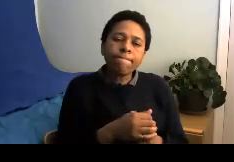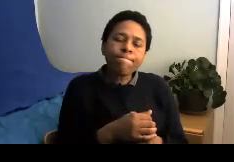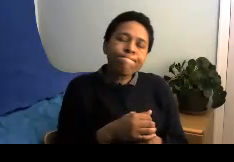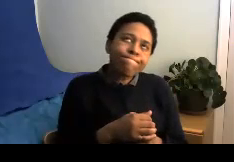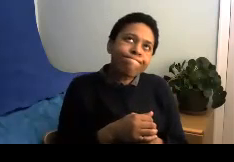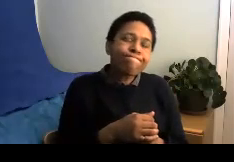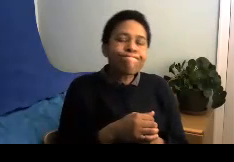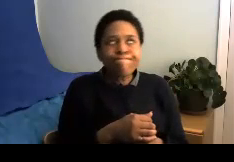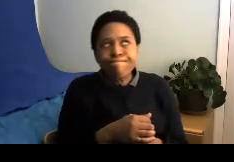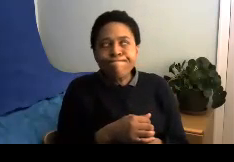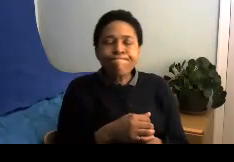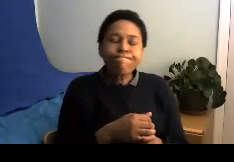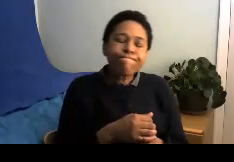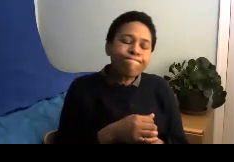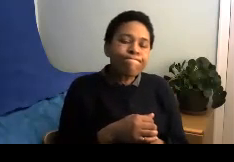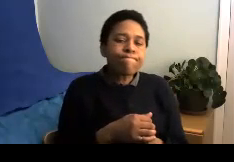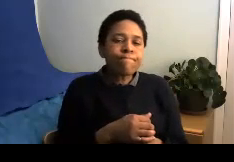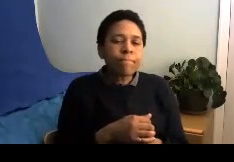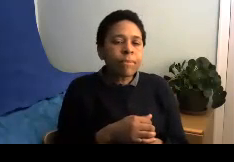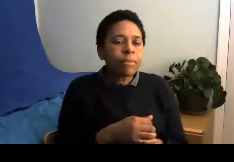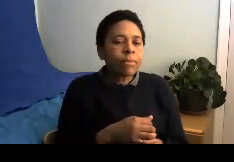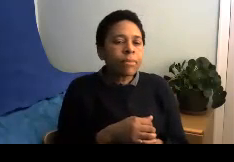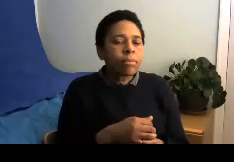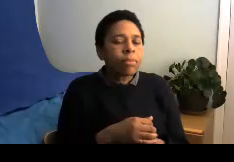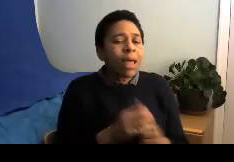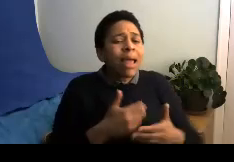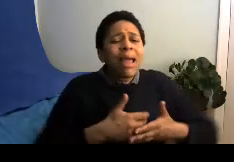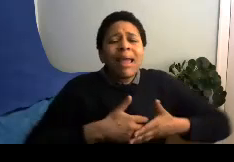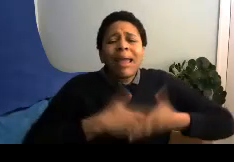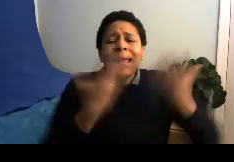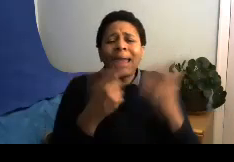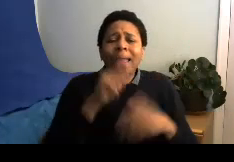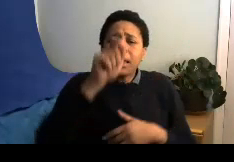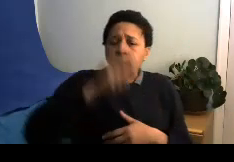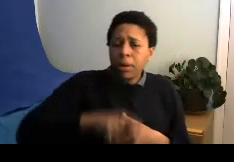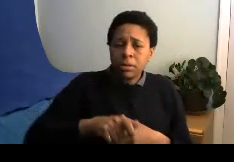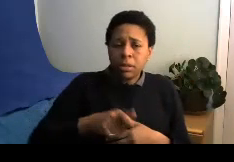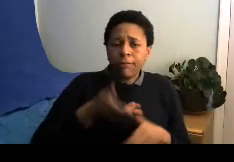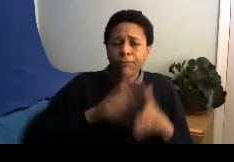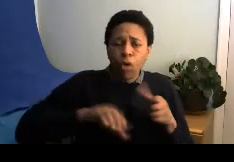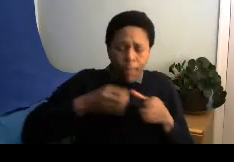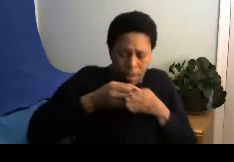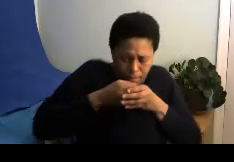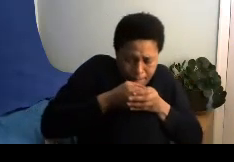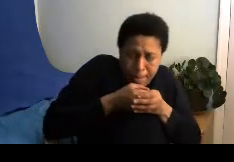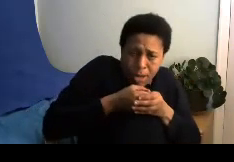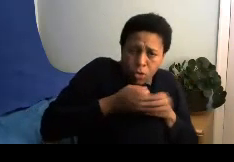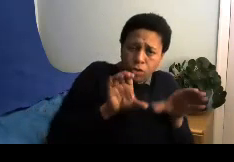sort of person of minority status, if you like, um, just